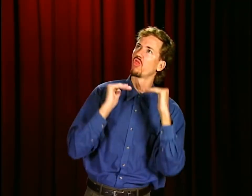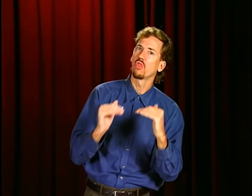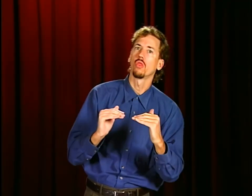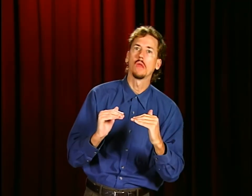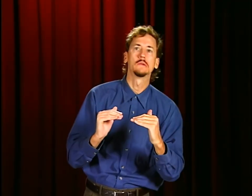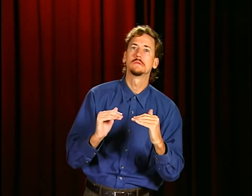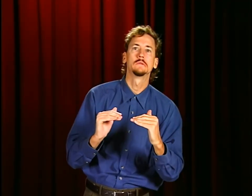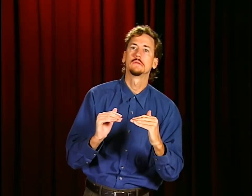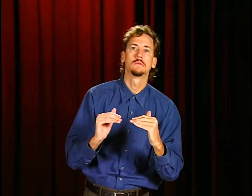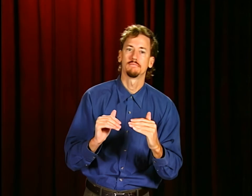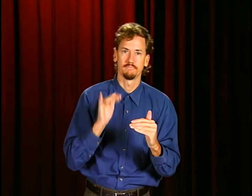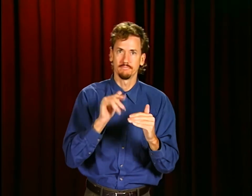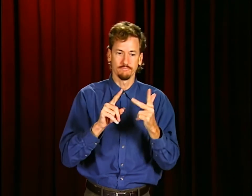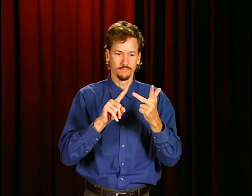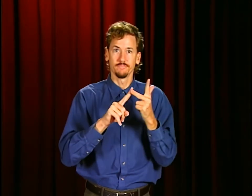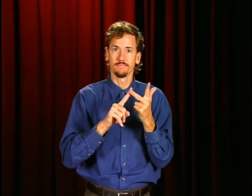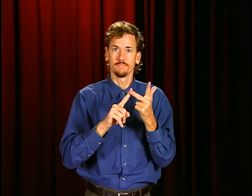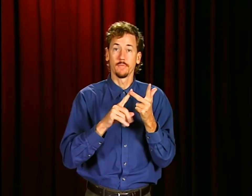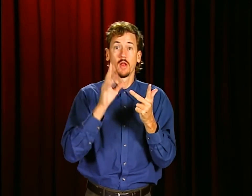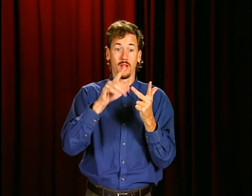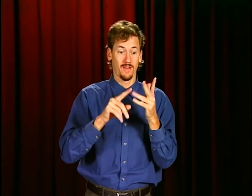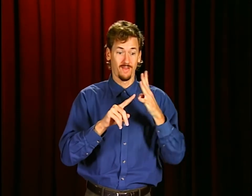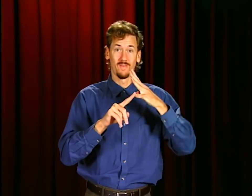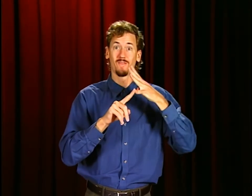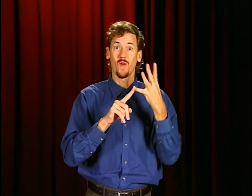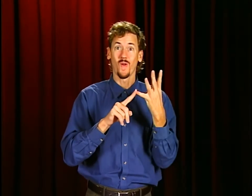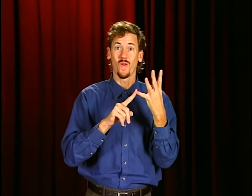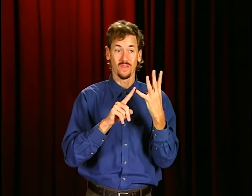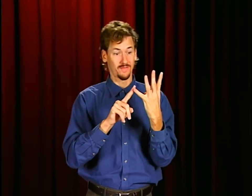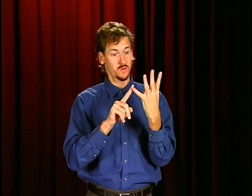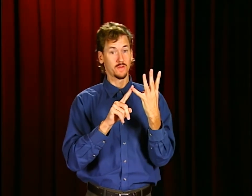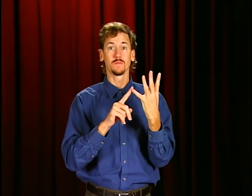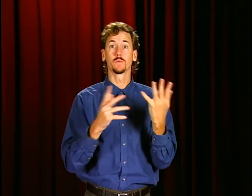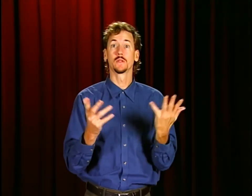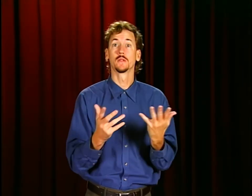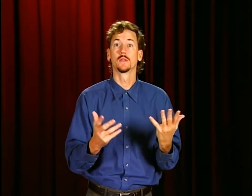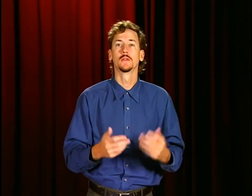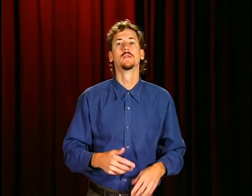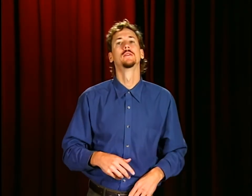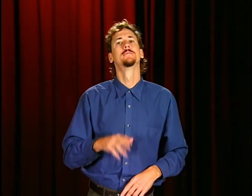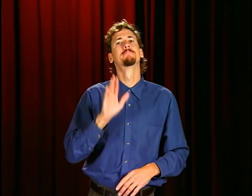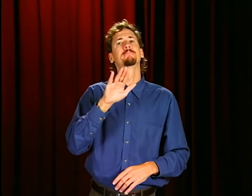WE ALL FEEL THE SAME WAY. WHAT DO YOU THINK? SHOULD WE GIVE HIM ANOTHER CHANCE? UH-HUH. MM-HMM.